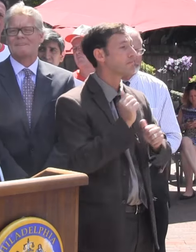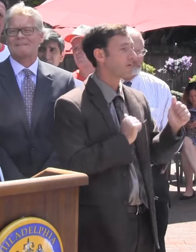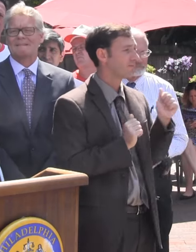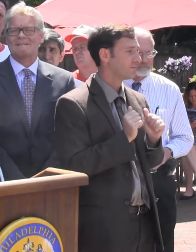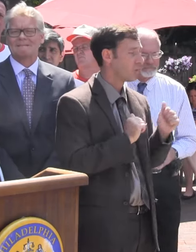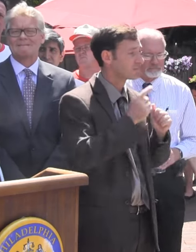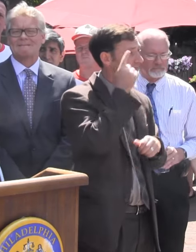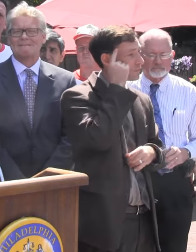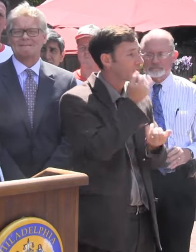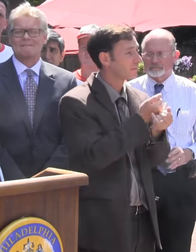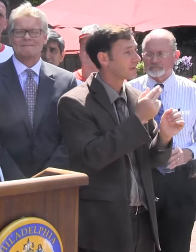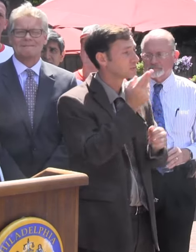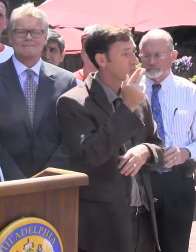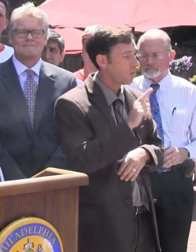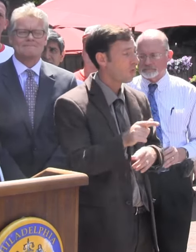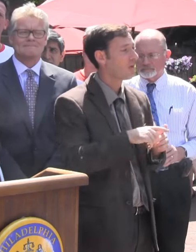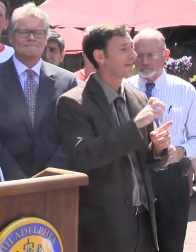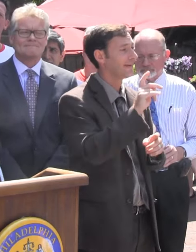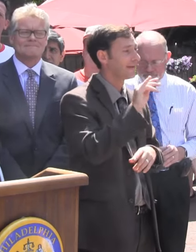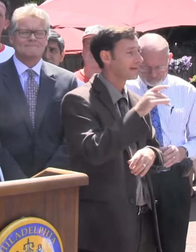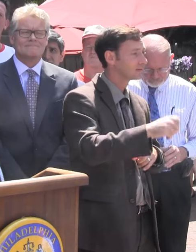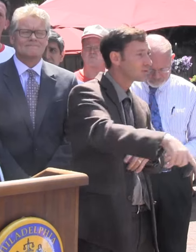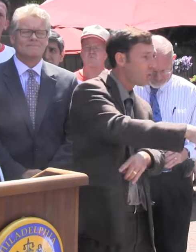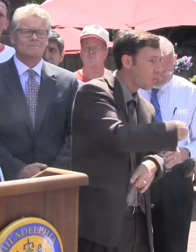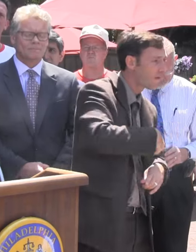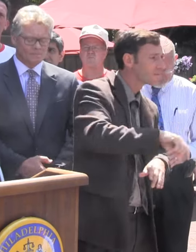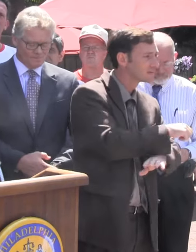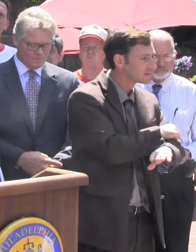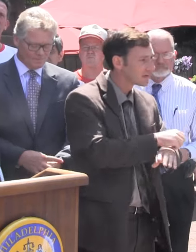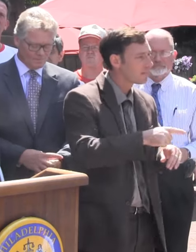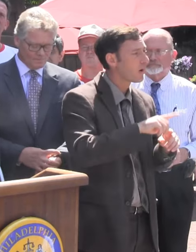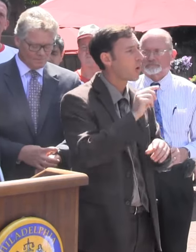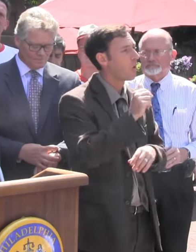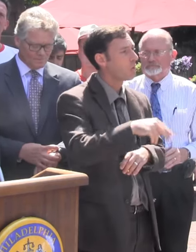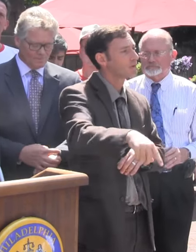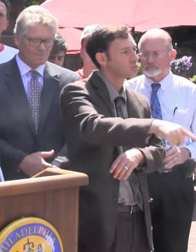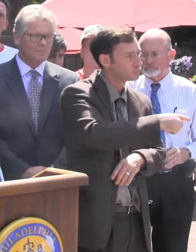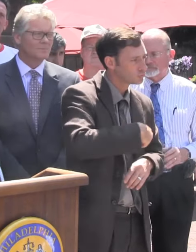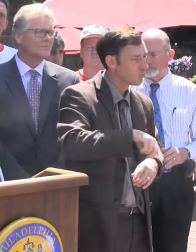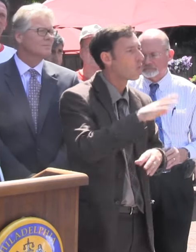Independence Hall and Eakins Oval stage and the Logan Circle Stage will be announced within